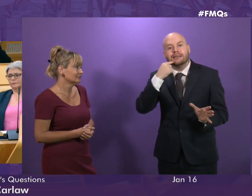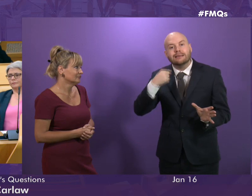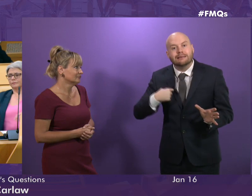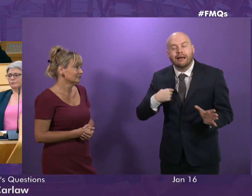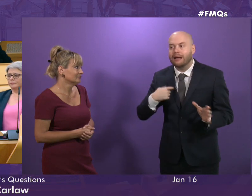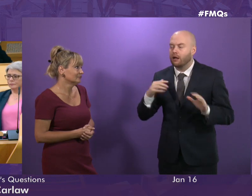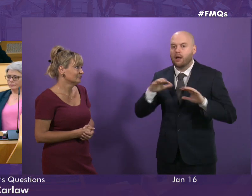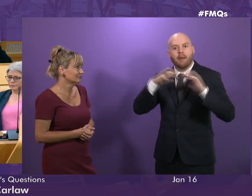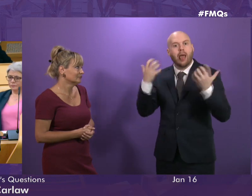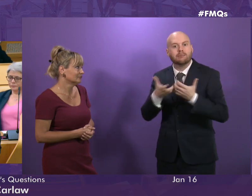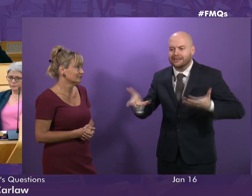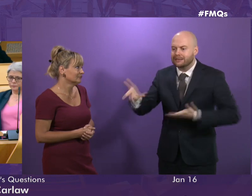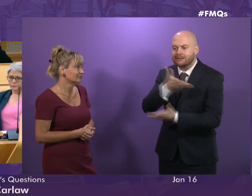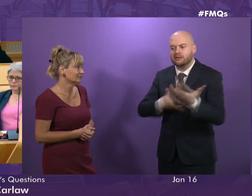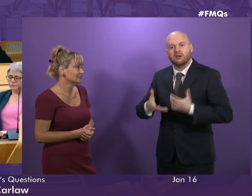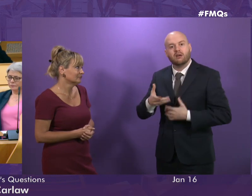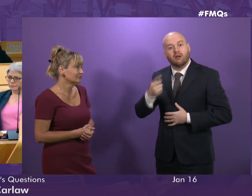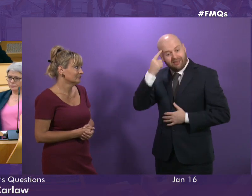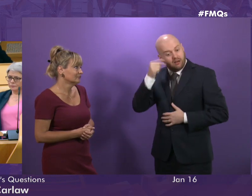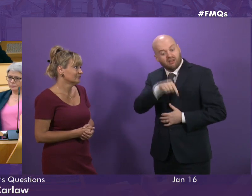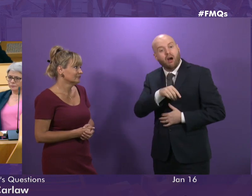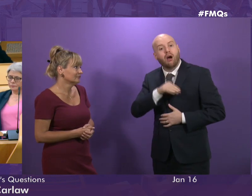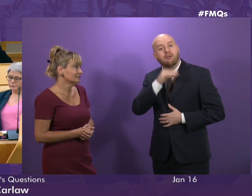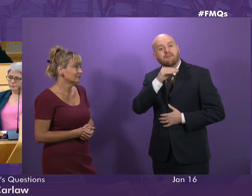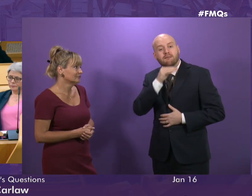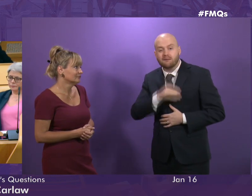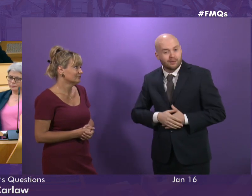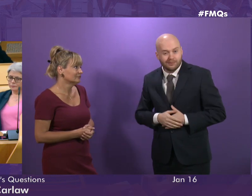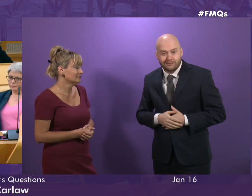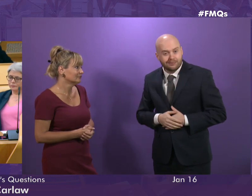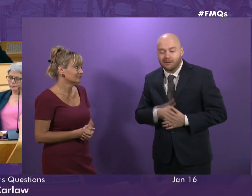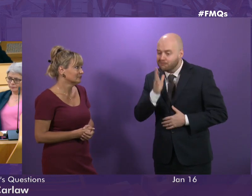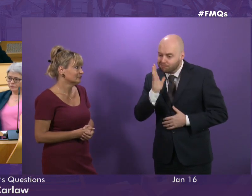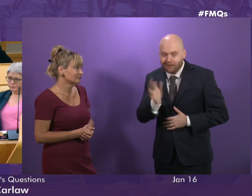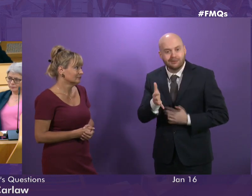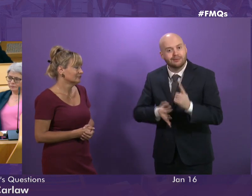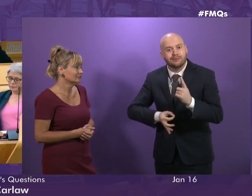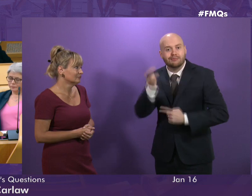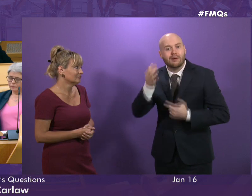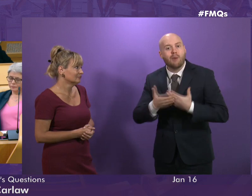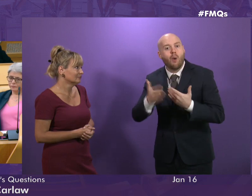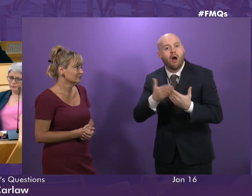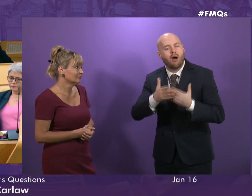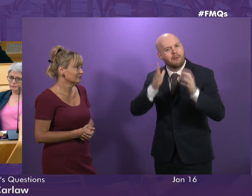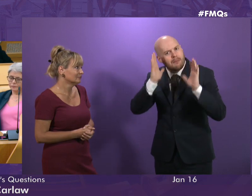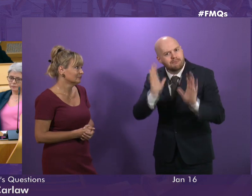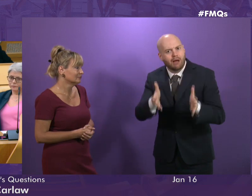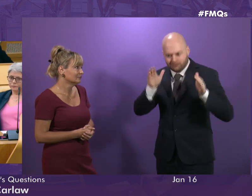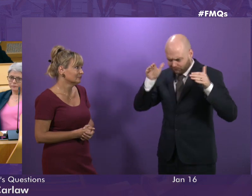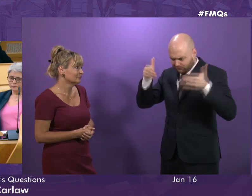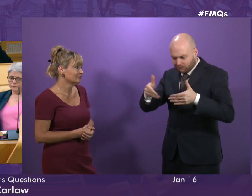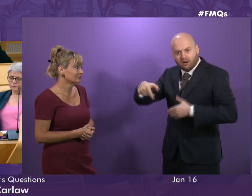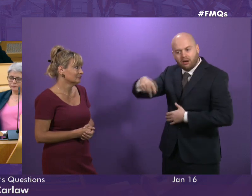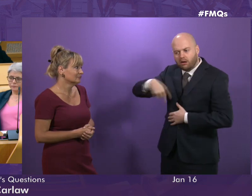on the back about those issues. Parliament feels that we now need to deal seriously with the things that are going wrong. It is the things that are going wrong that